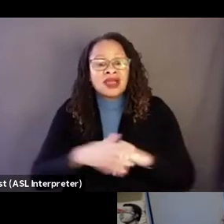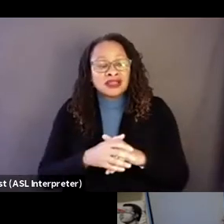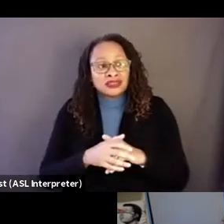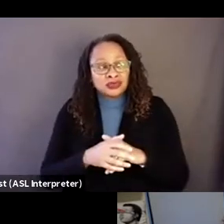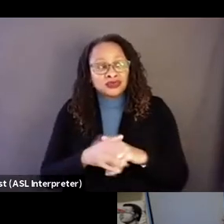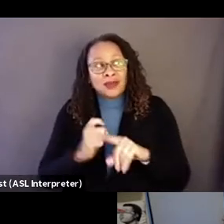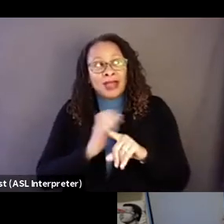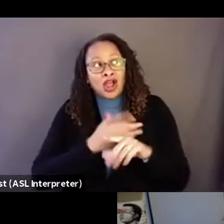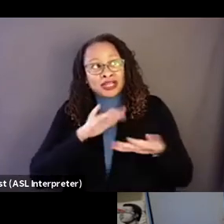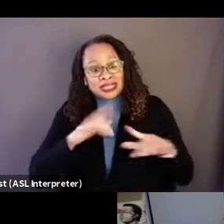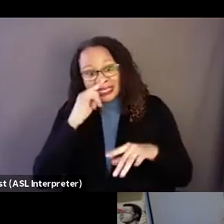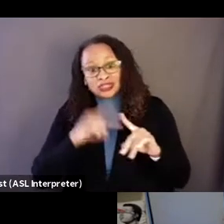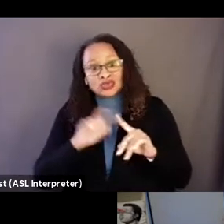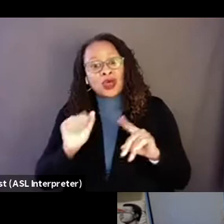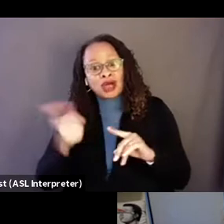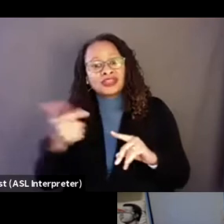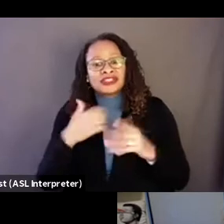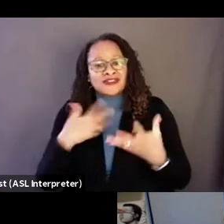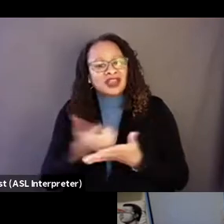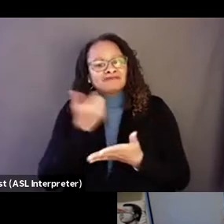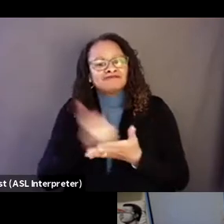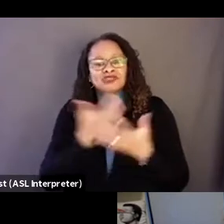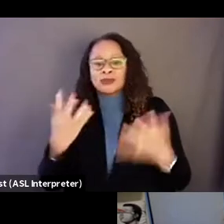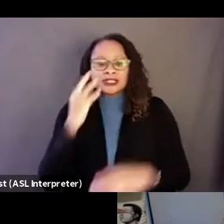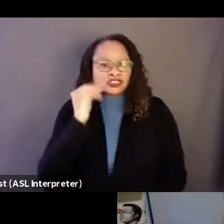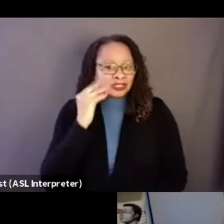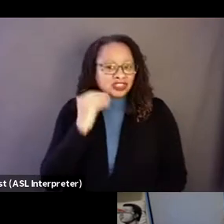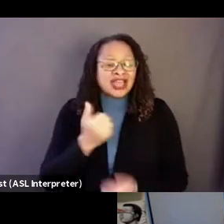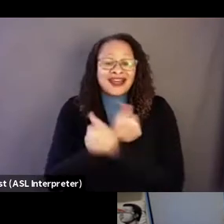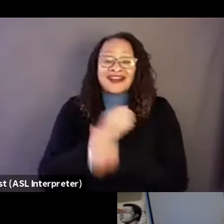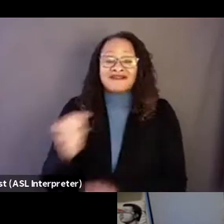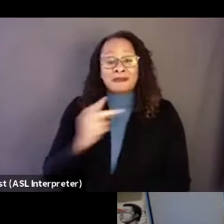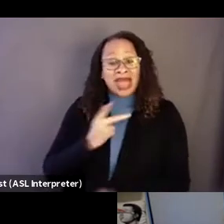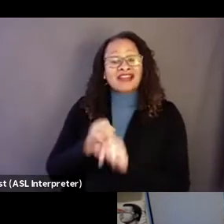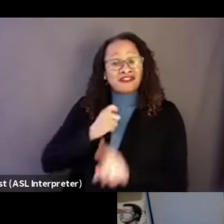but they've gained tremendous experience and love in return from other kids and other parents.